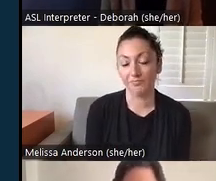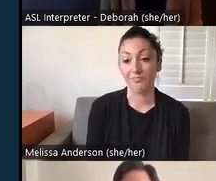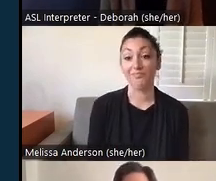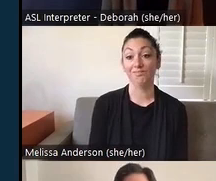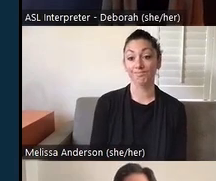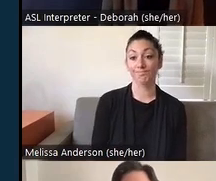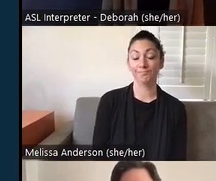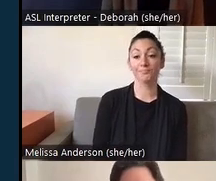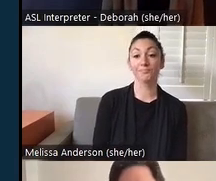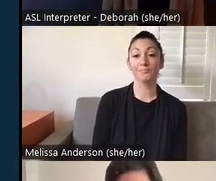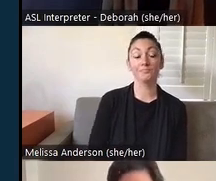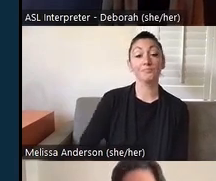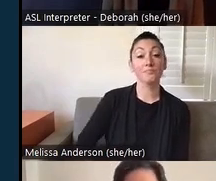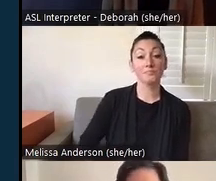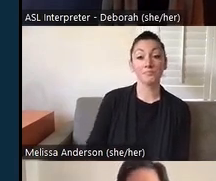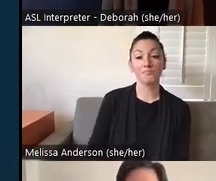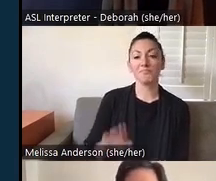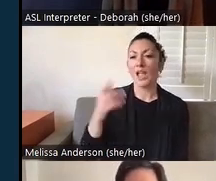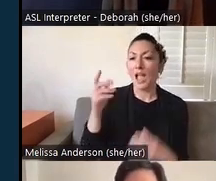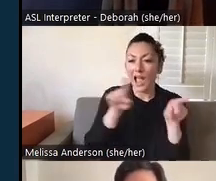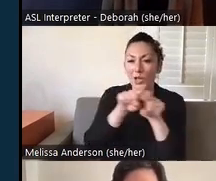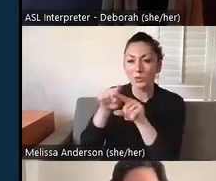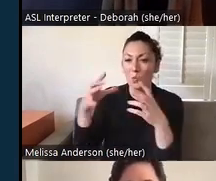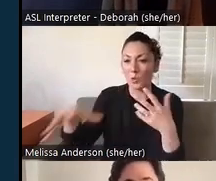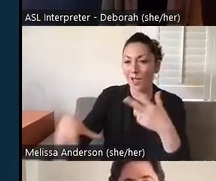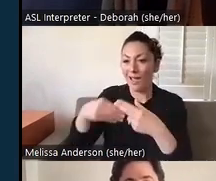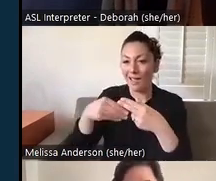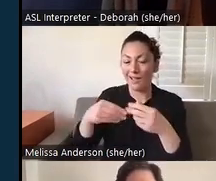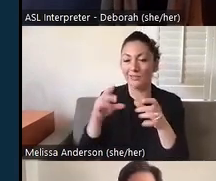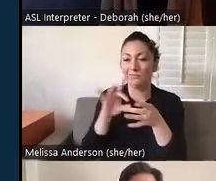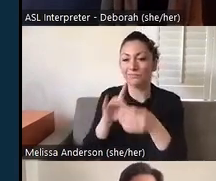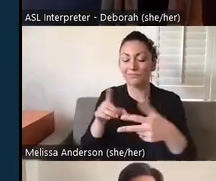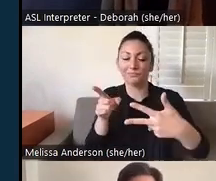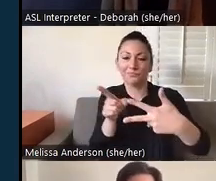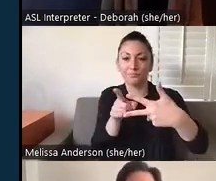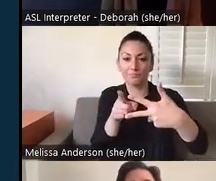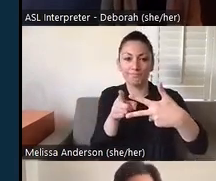one that you might not be very, even very good at. I'd also like to add